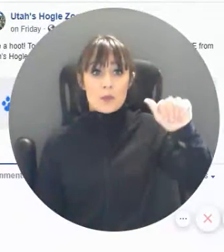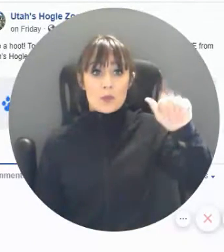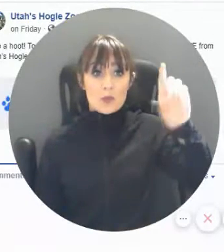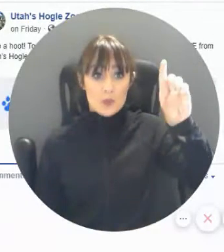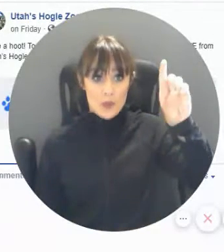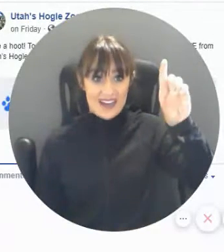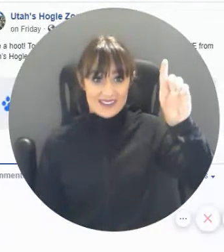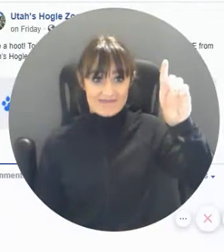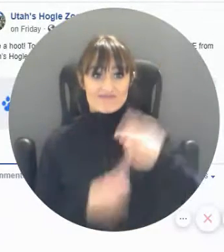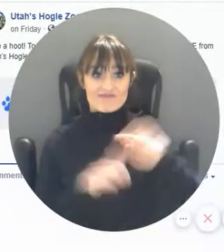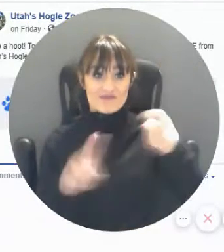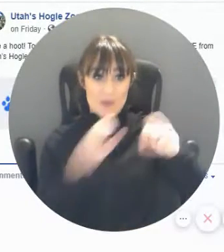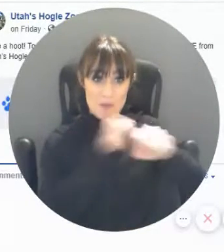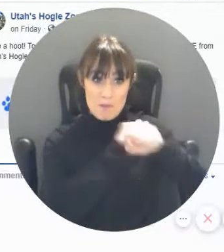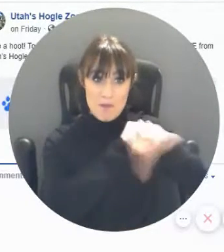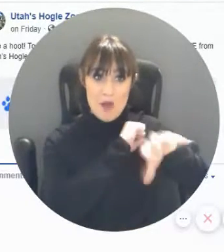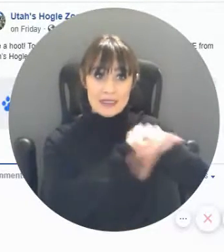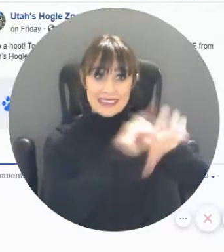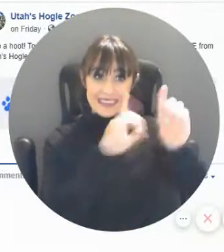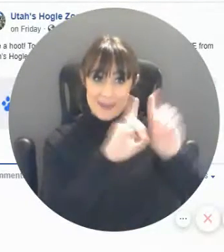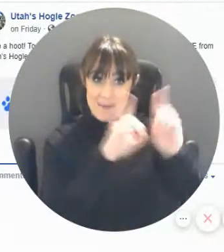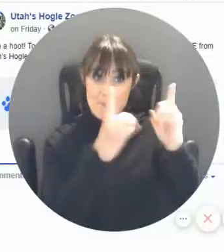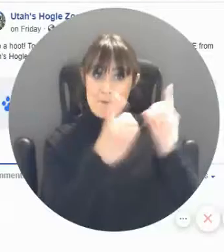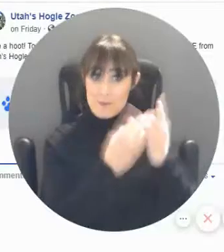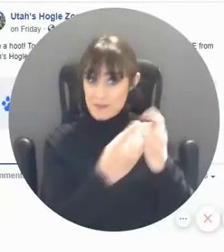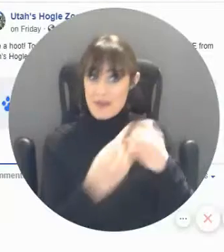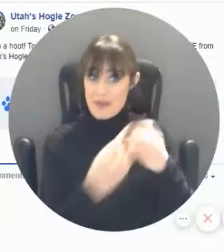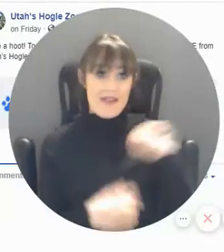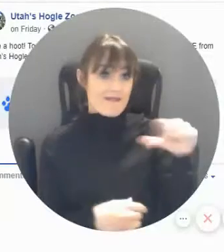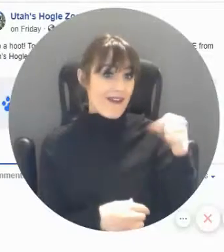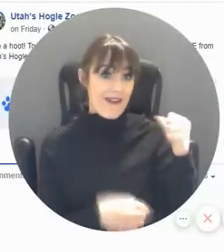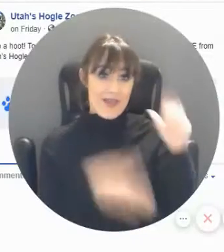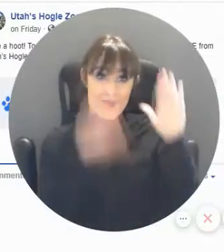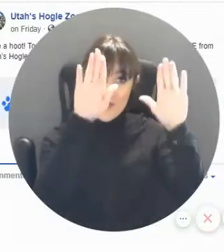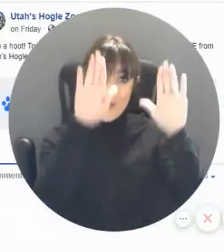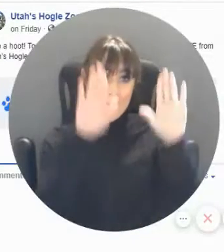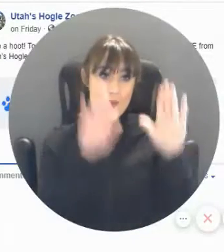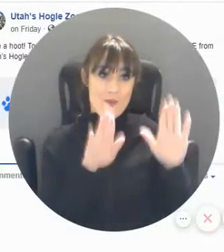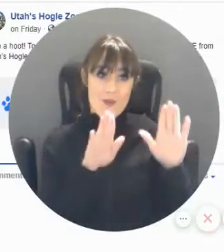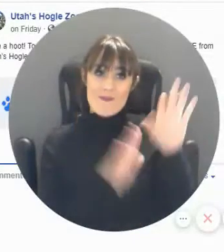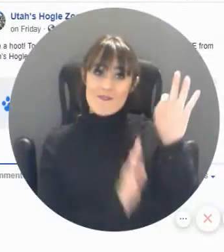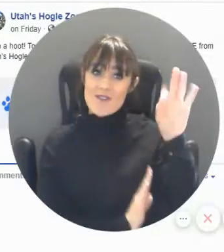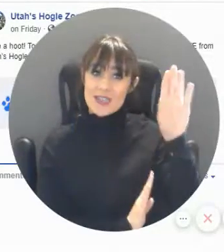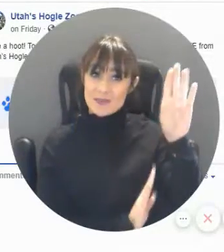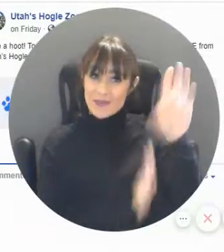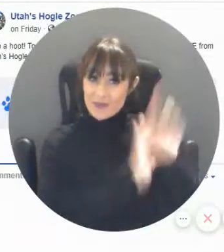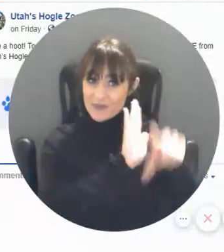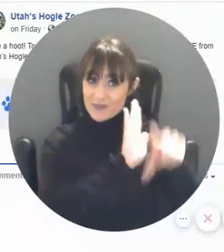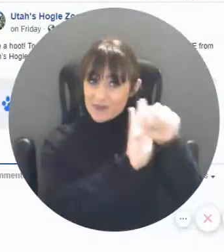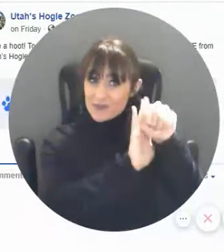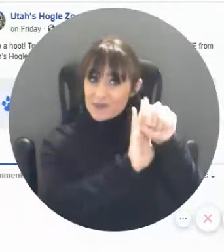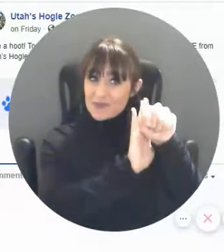coming at you with another wonderful Facebook Live direct from Utah's Hogle Zoo. I've got the usual cast of characters here.